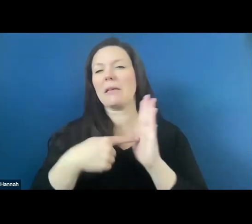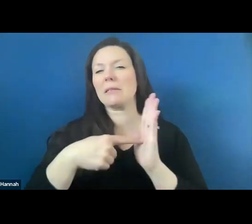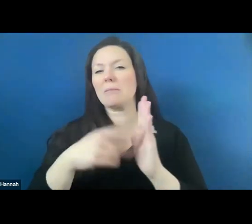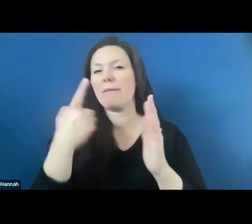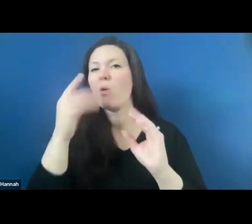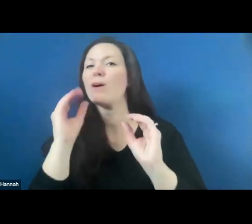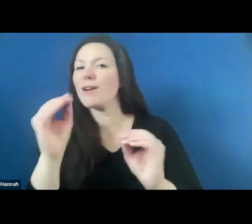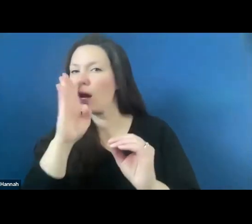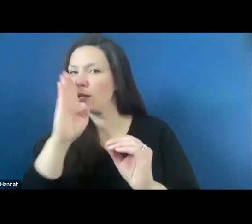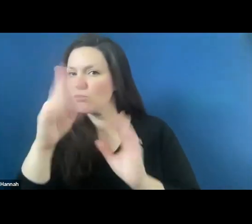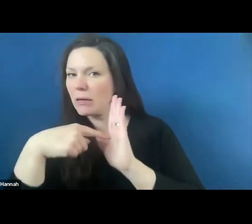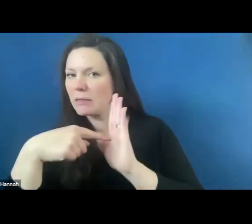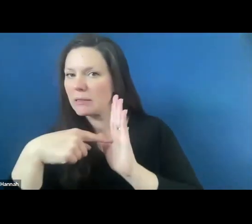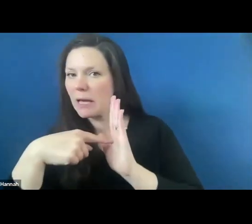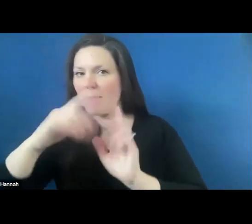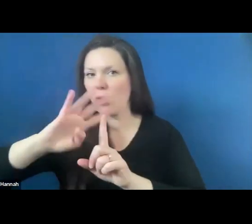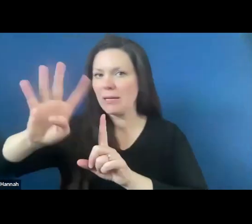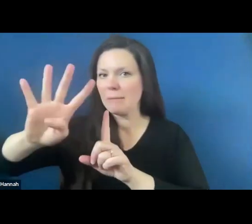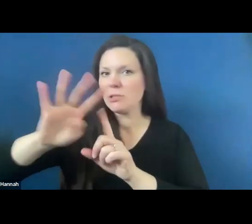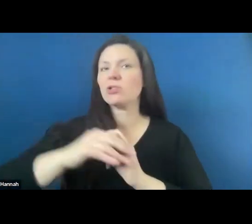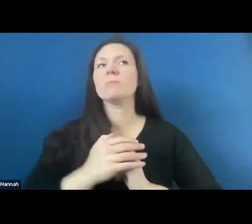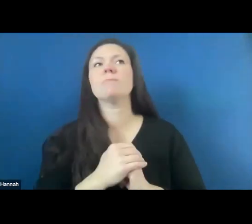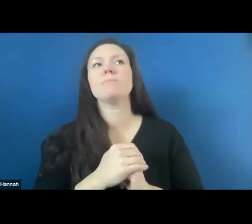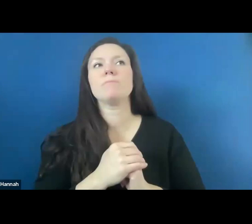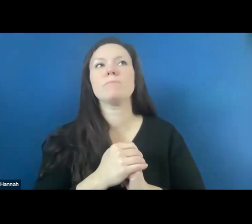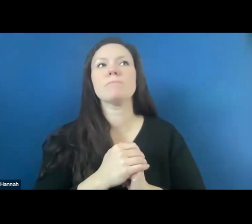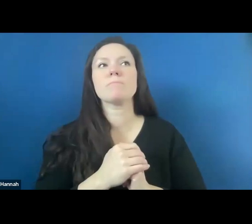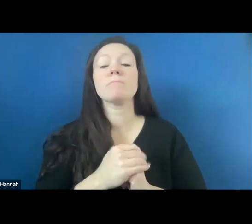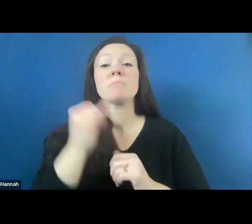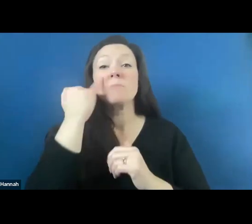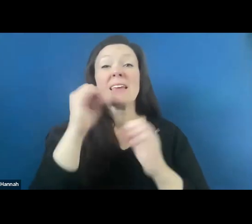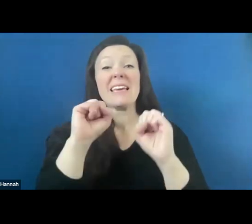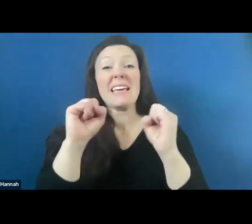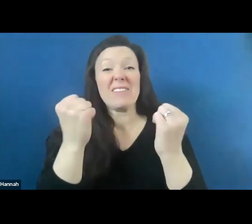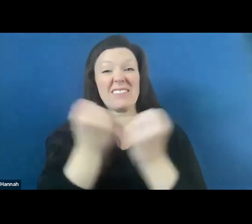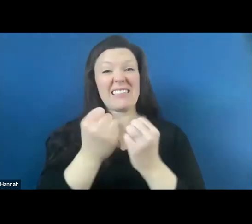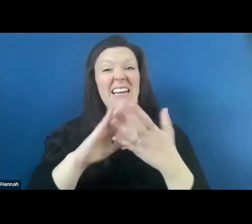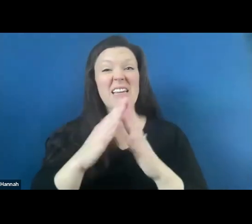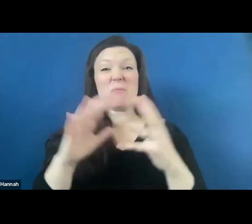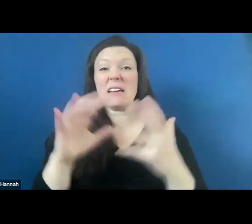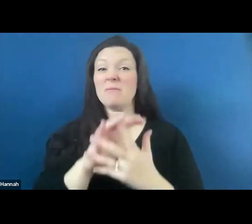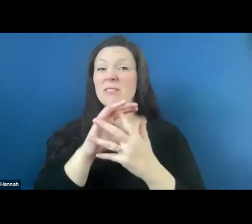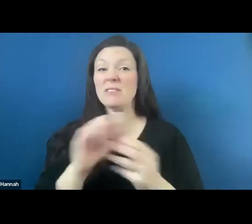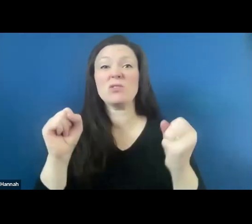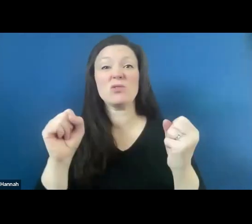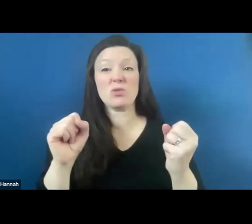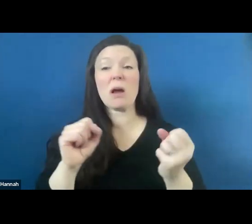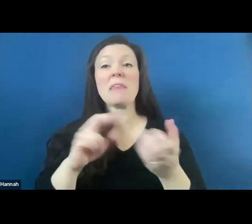emissions is the way that when a society is utterly destroyed, it can be rebuilt in a number of ways.